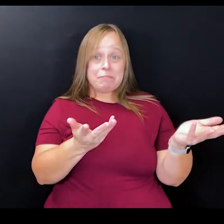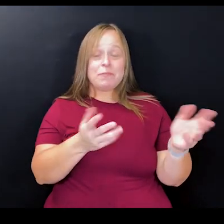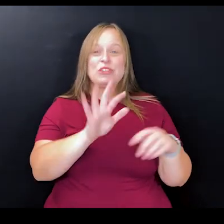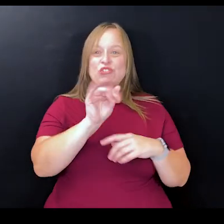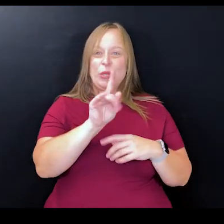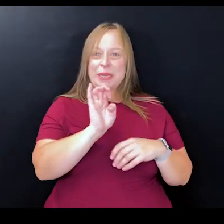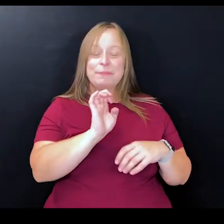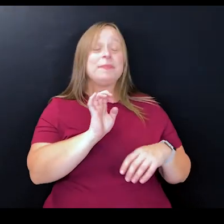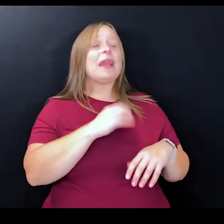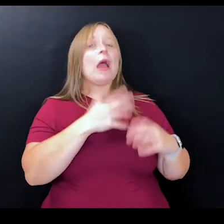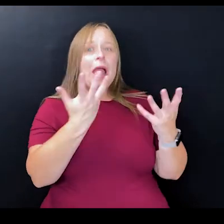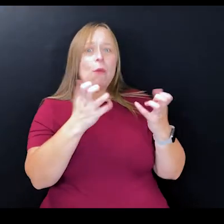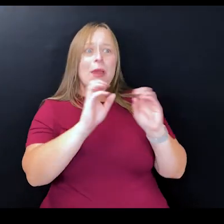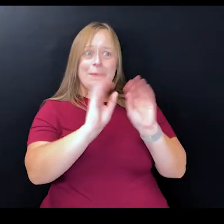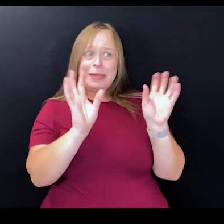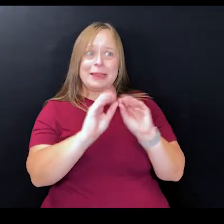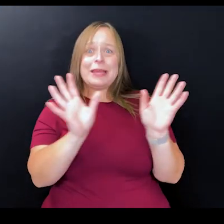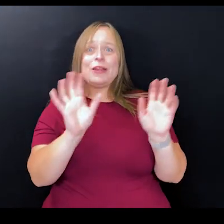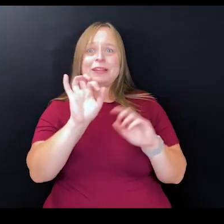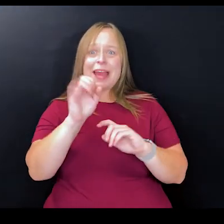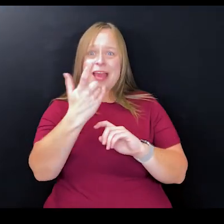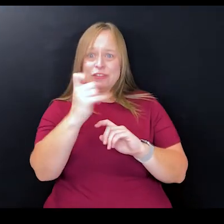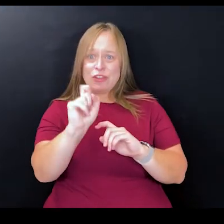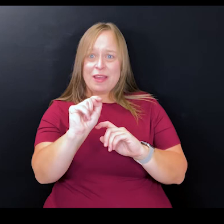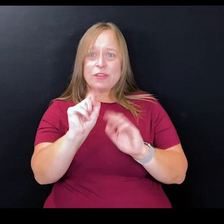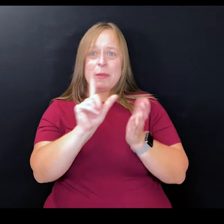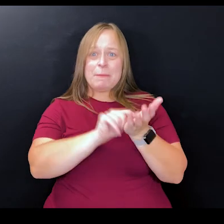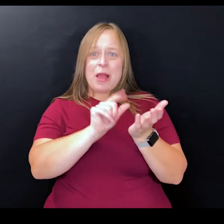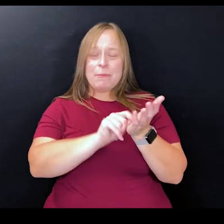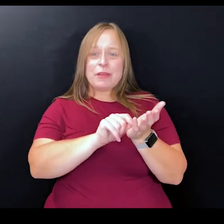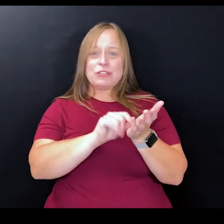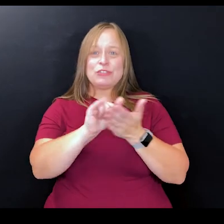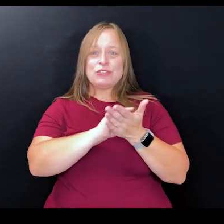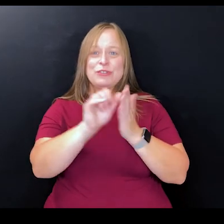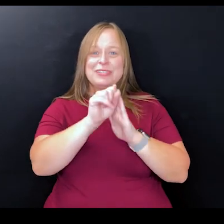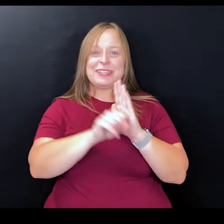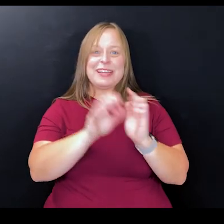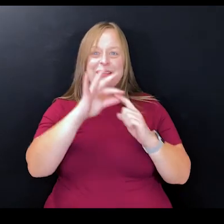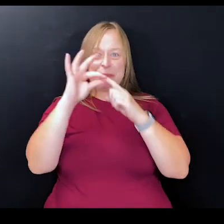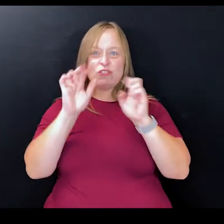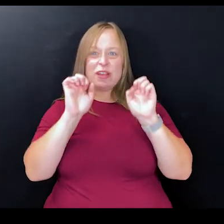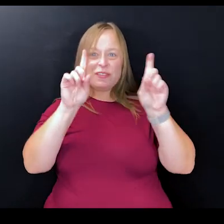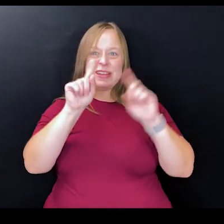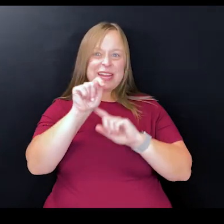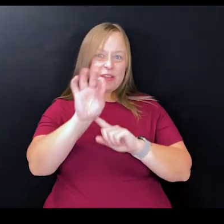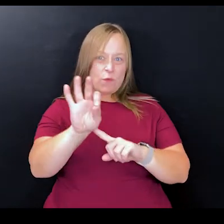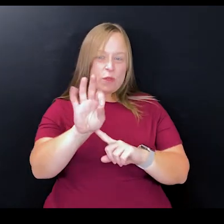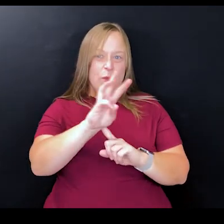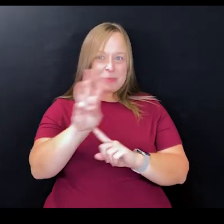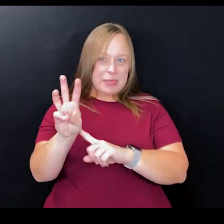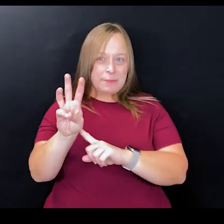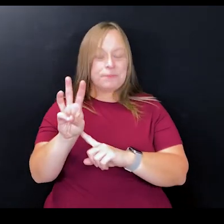I just wanted to be clear that the digest will be published on the New York State's Special Education Task Force website.